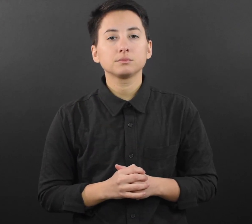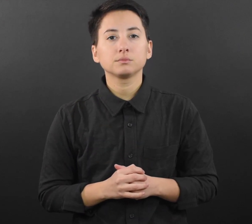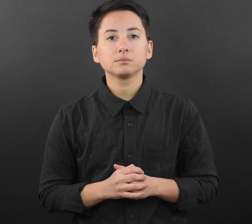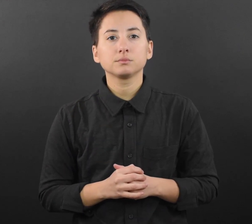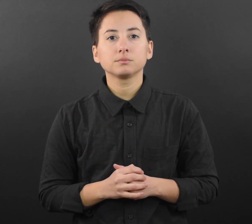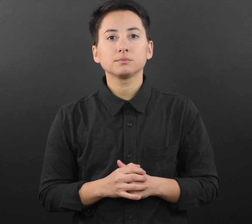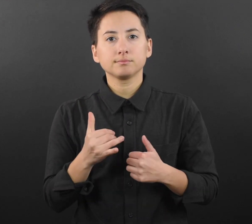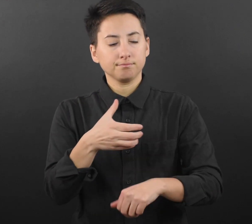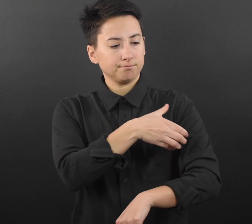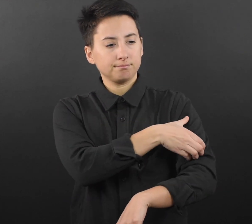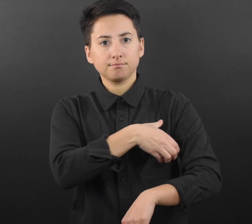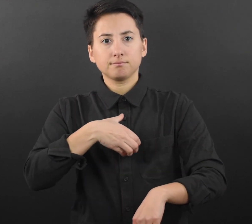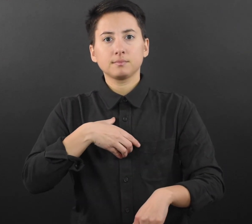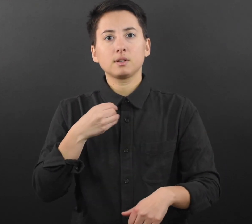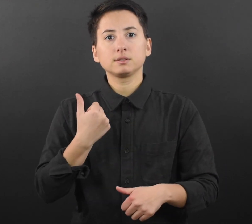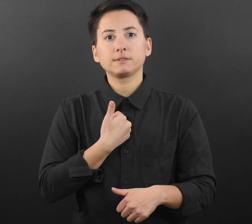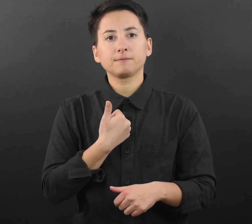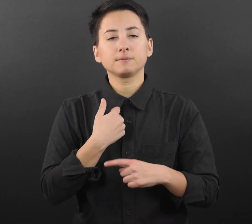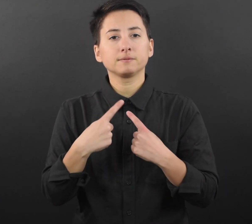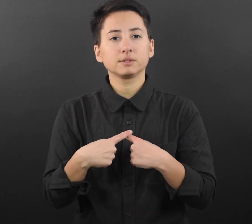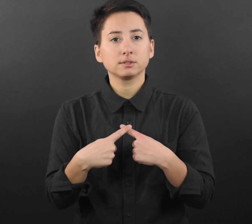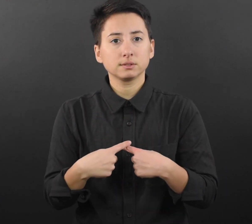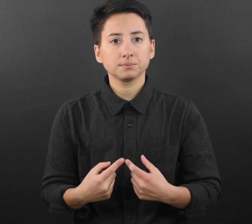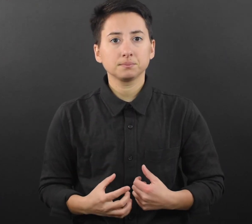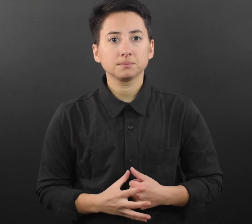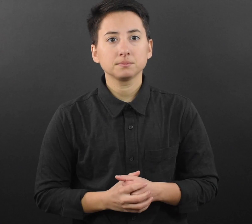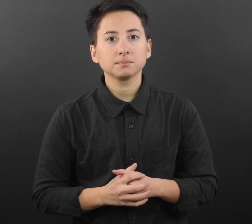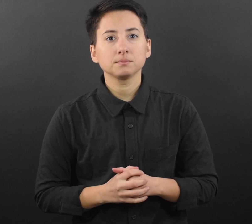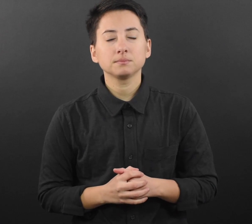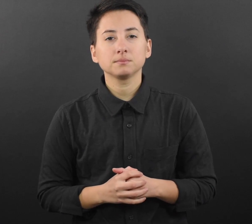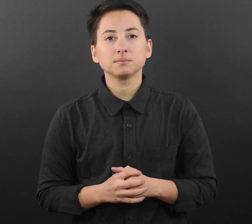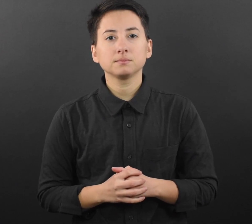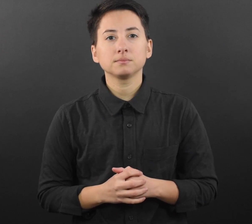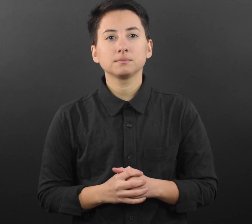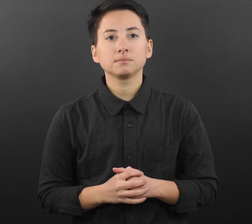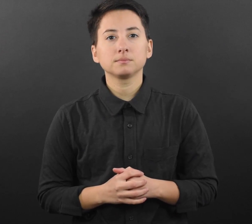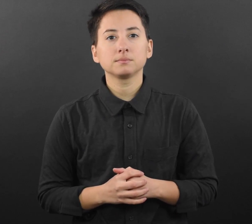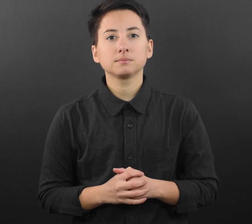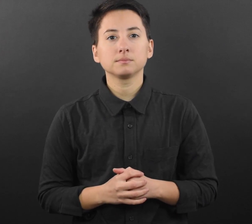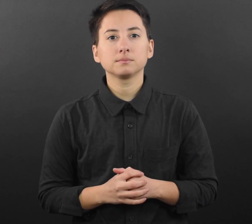Empowerment and self-efficacy •  You can reduce your stress